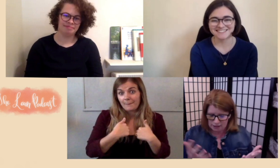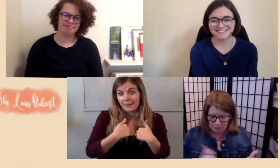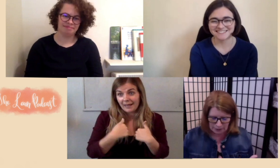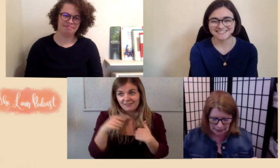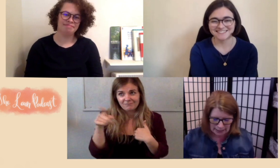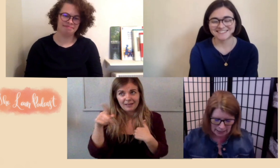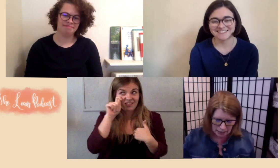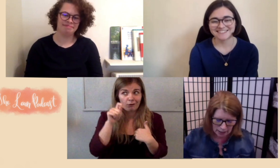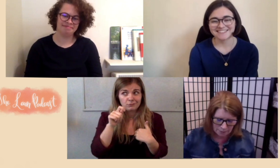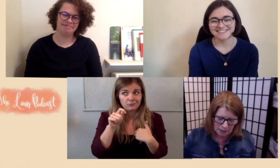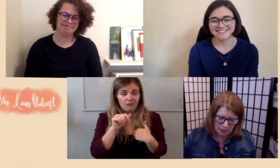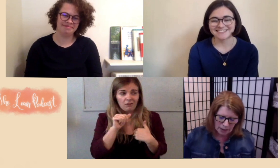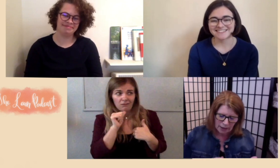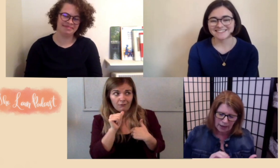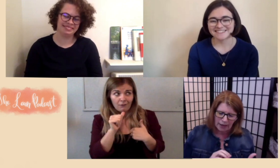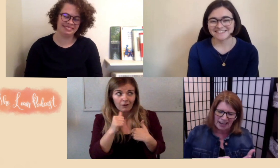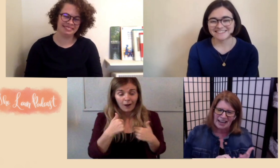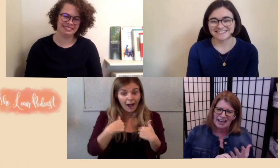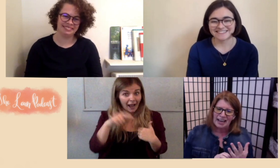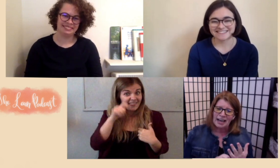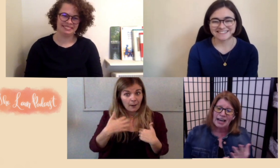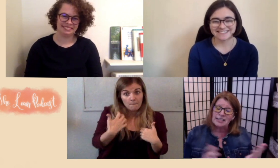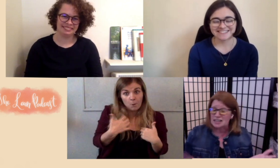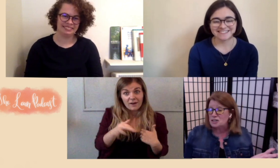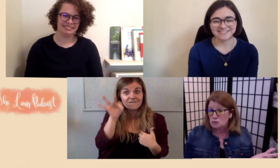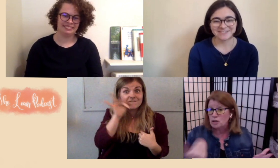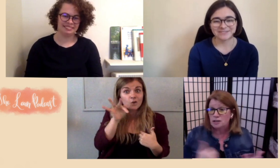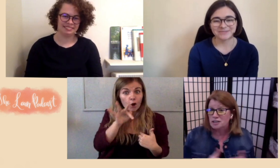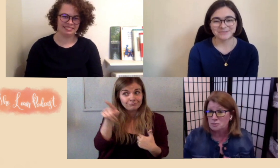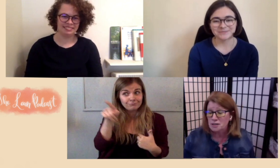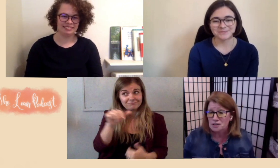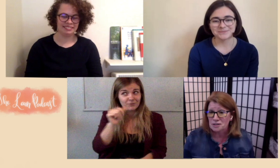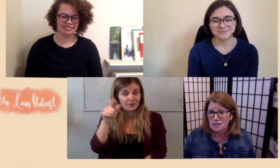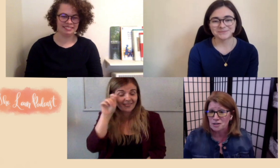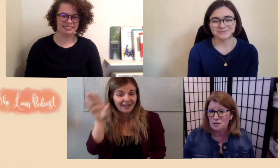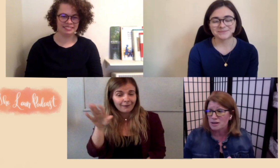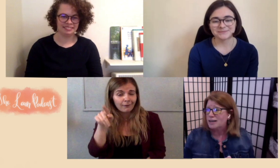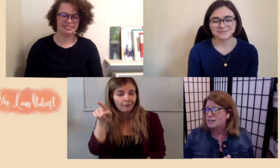When moaning ends up being ineffectual, or not enough fun,